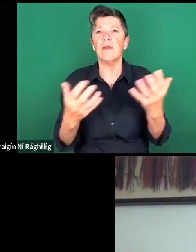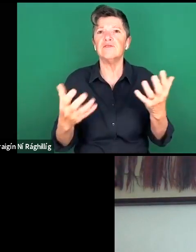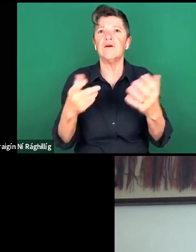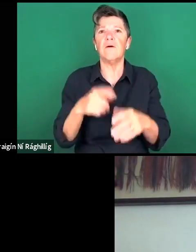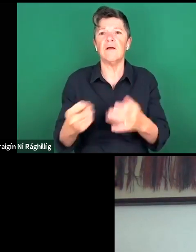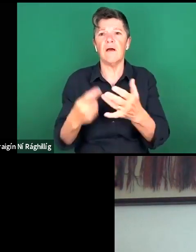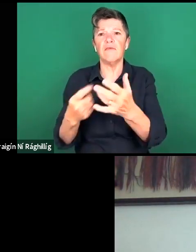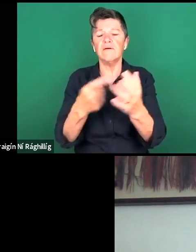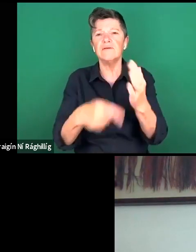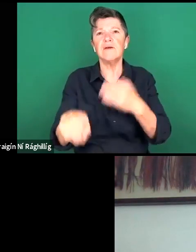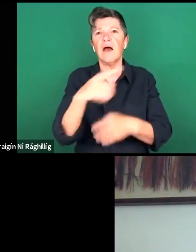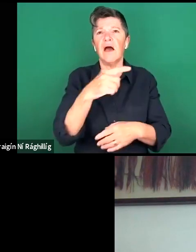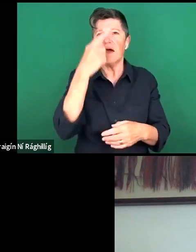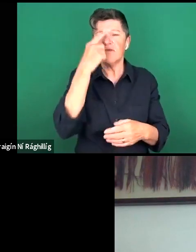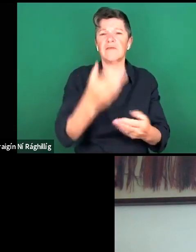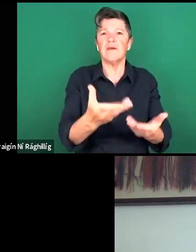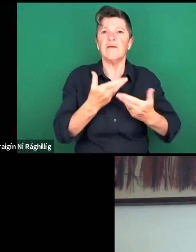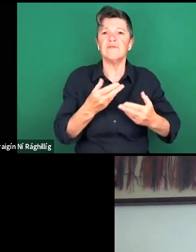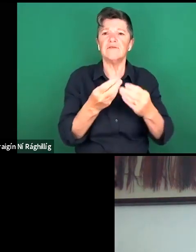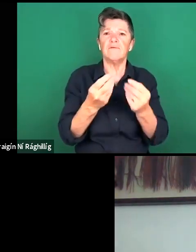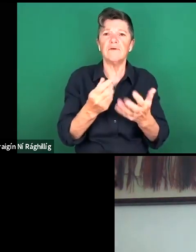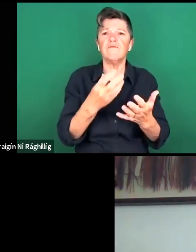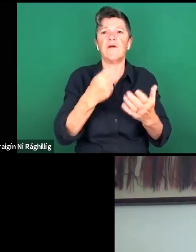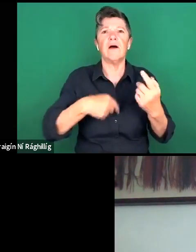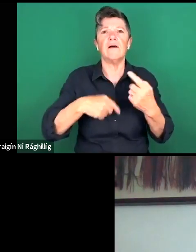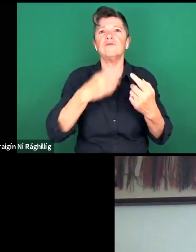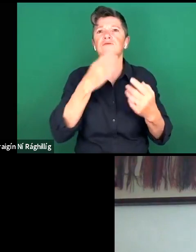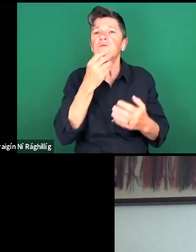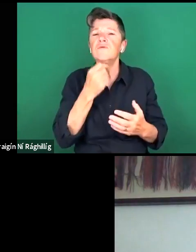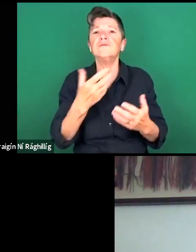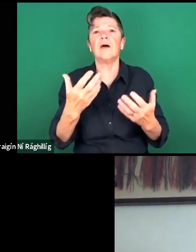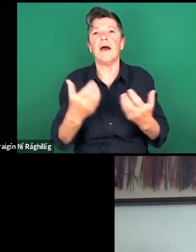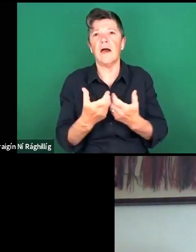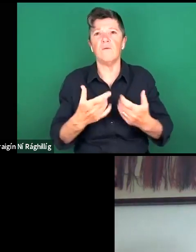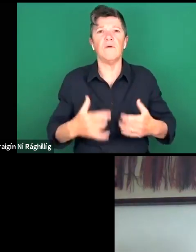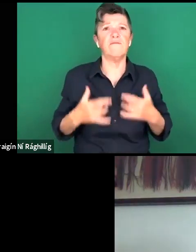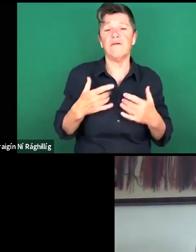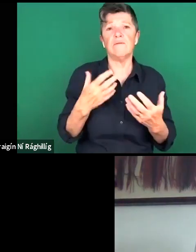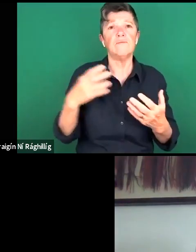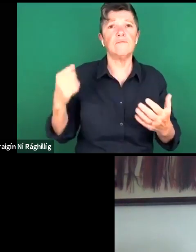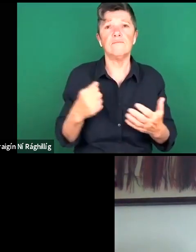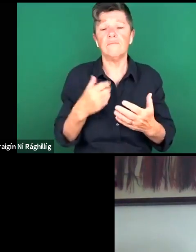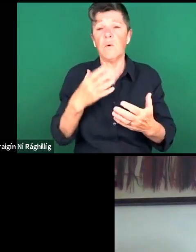stream social science doesn't take on these arguments you'd have to ask them and one thing